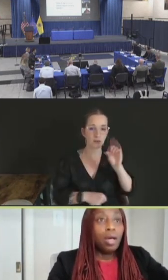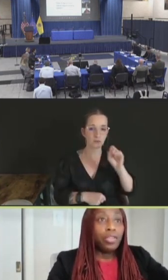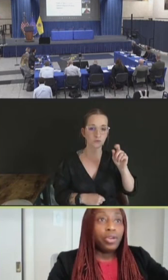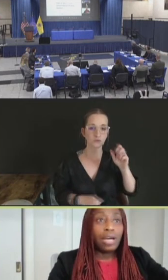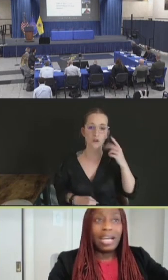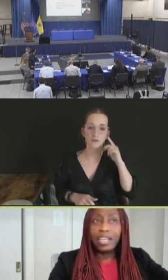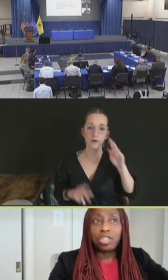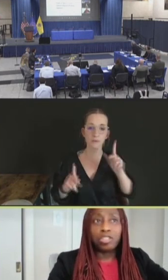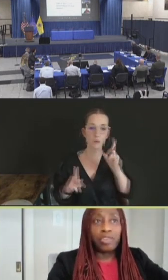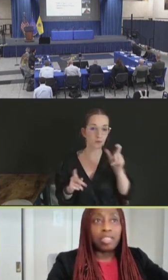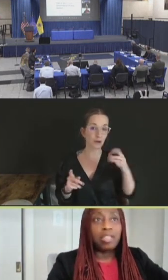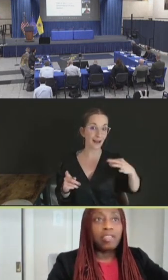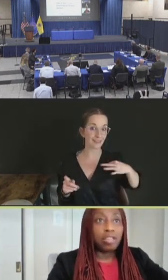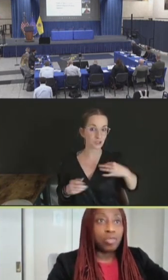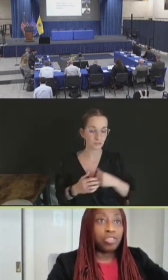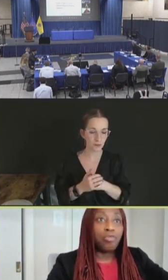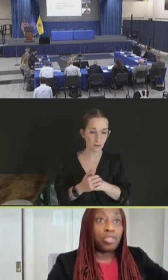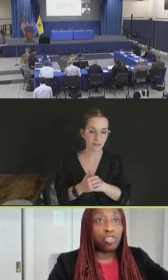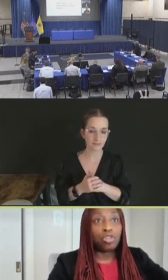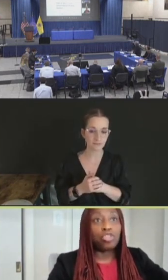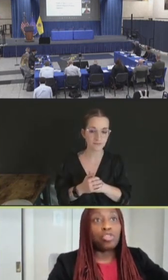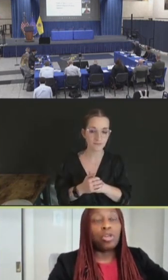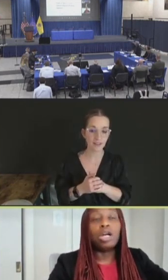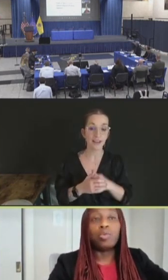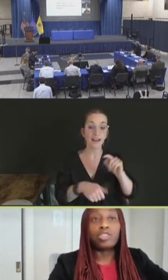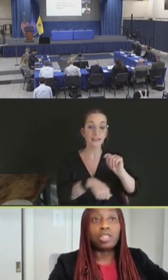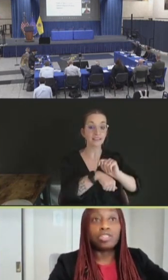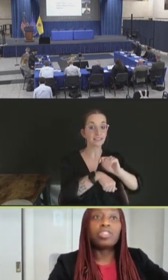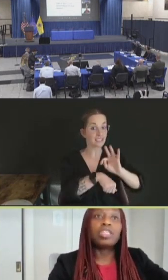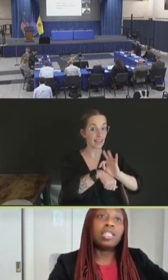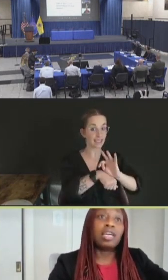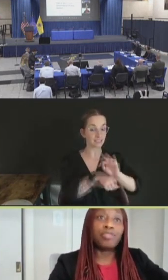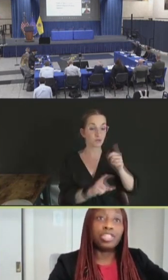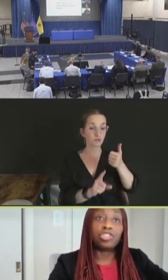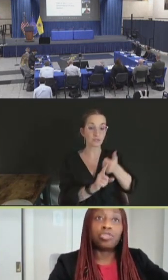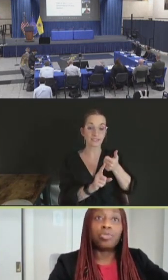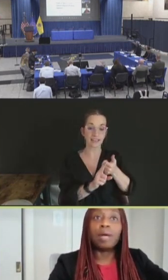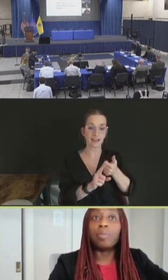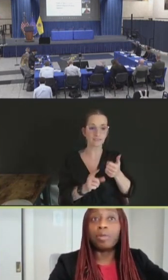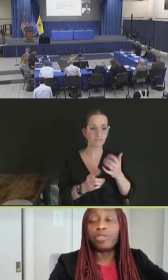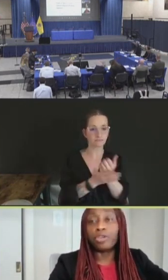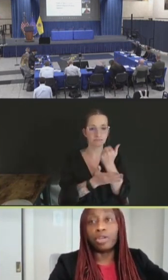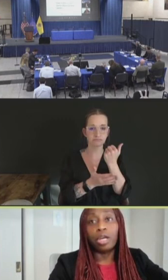The IHS vaccine task force infrastructure was additionally leveraged to ramp up the